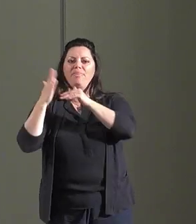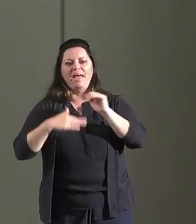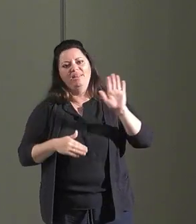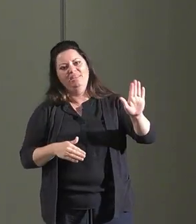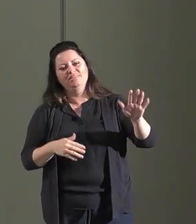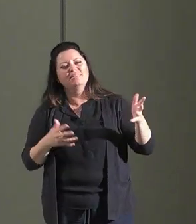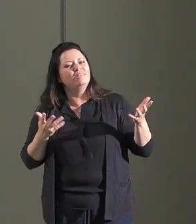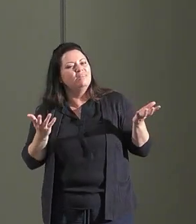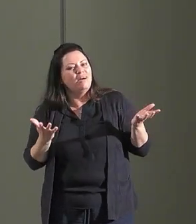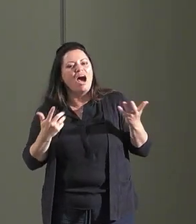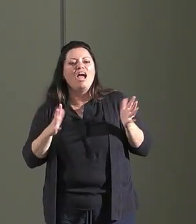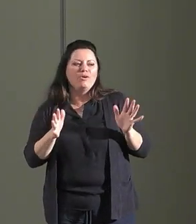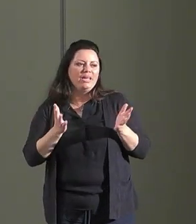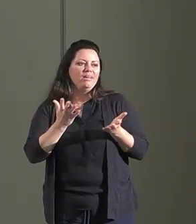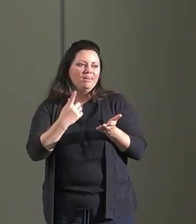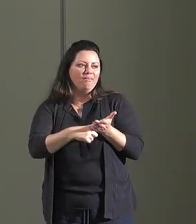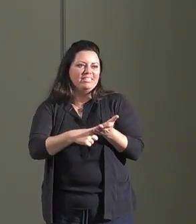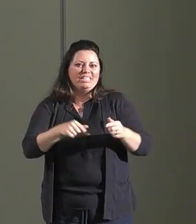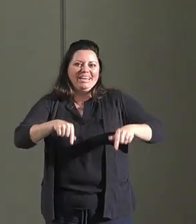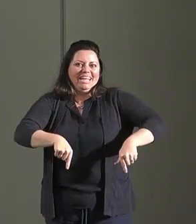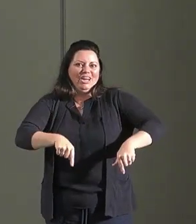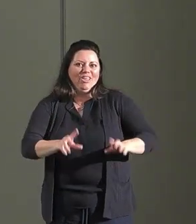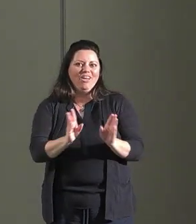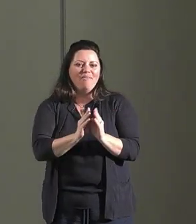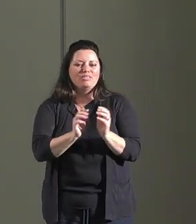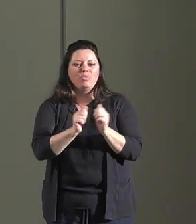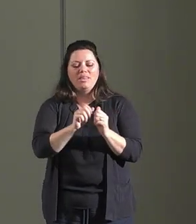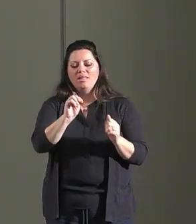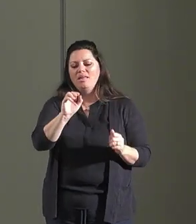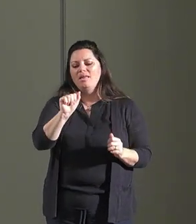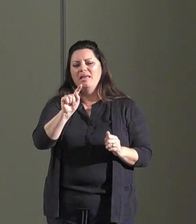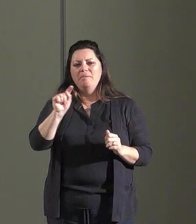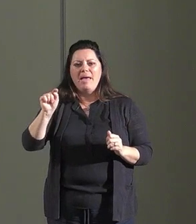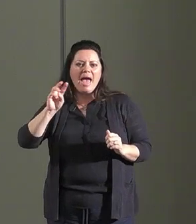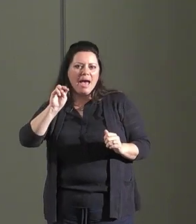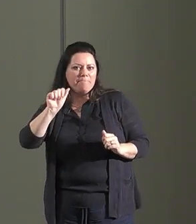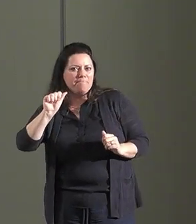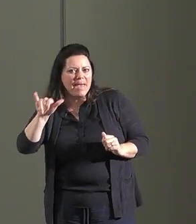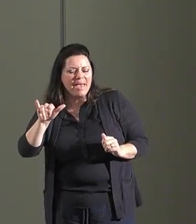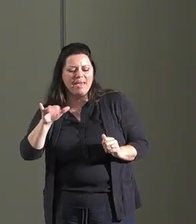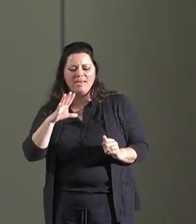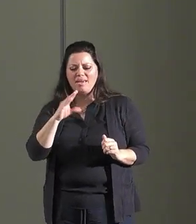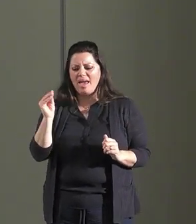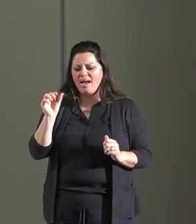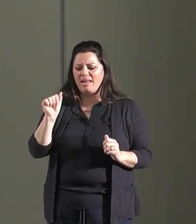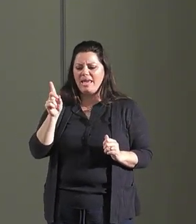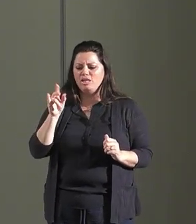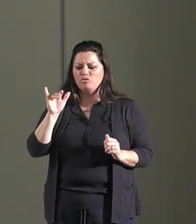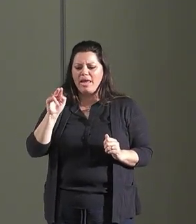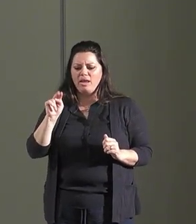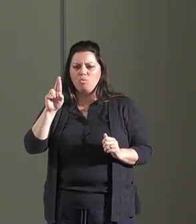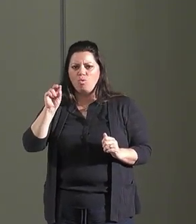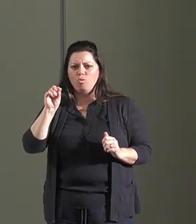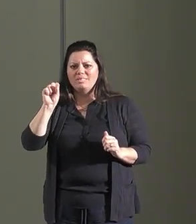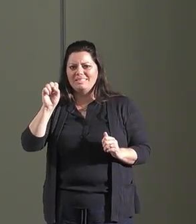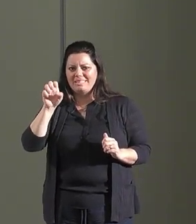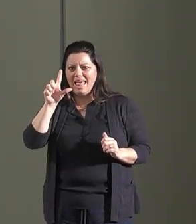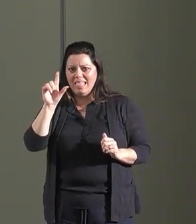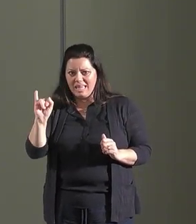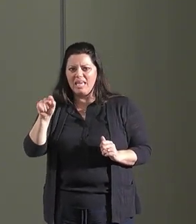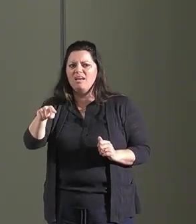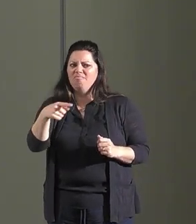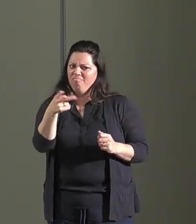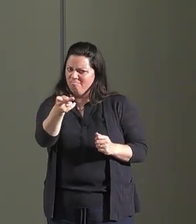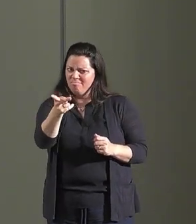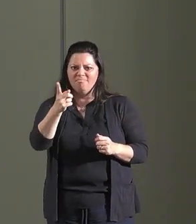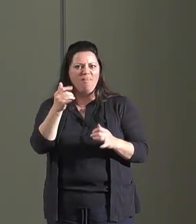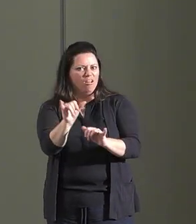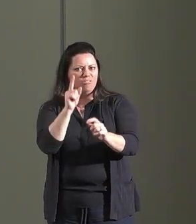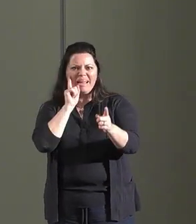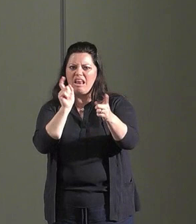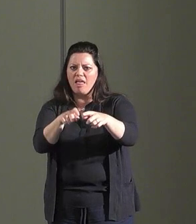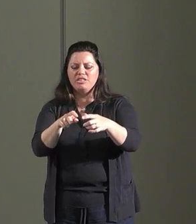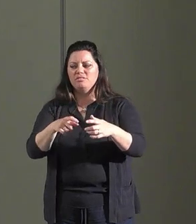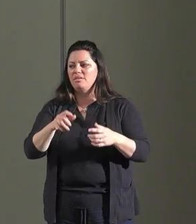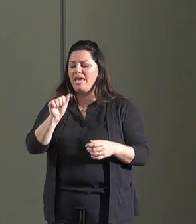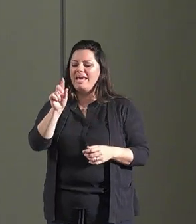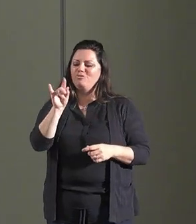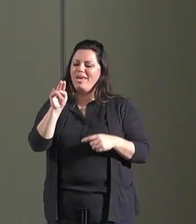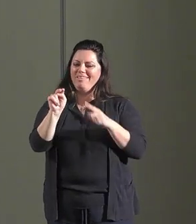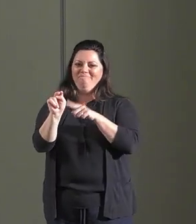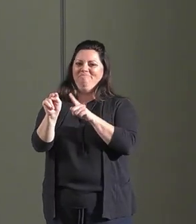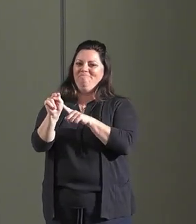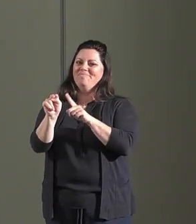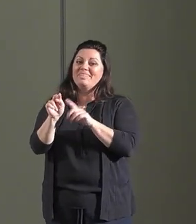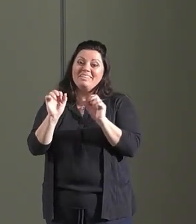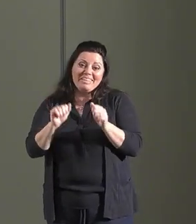had conversations here at the conference with Matt May and Adrian Resali could be grumpy and